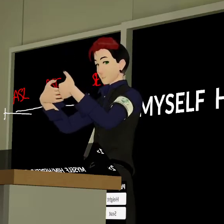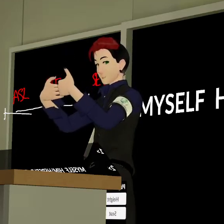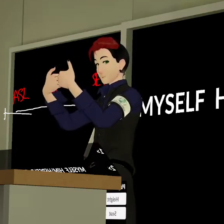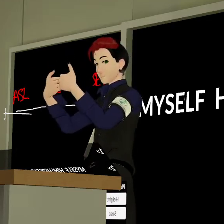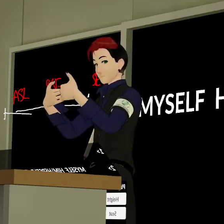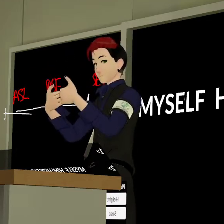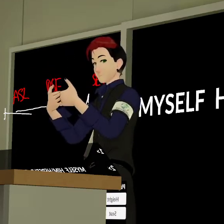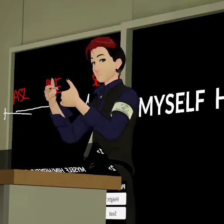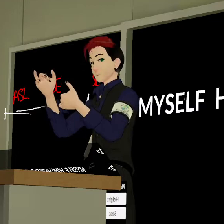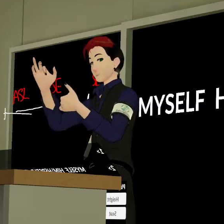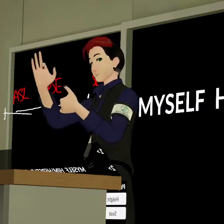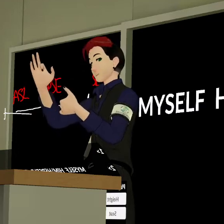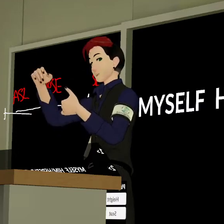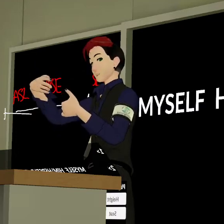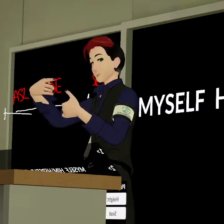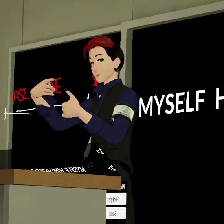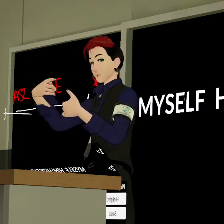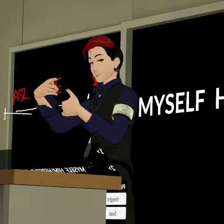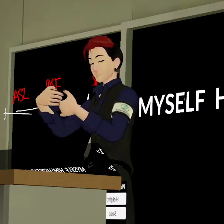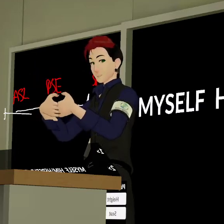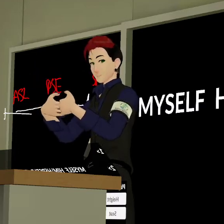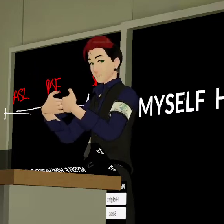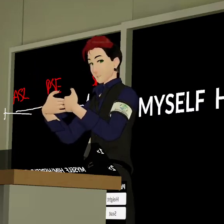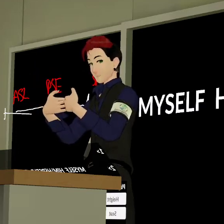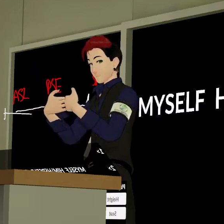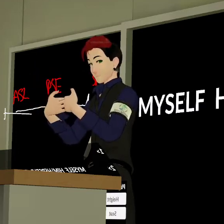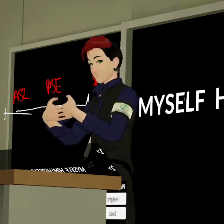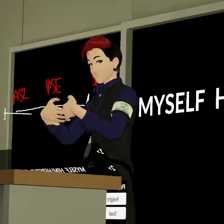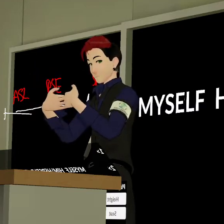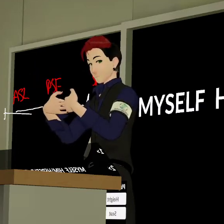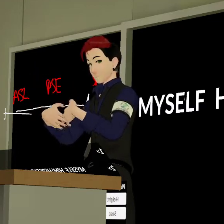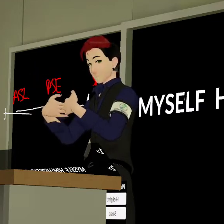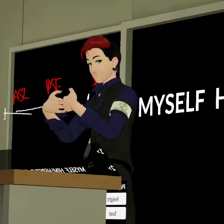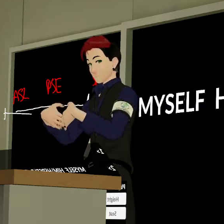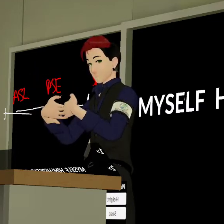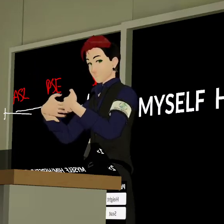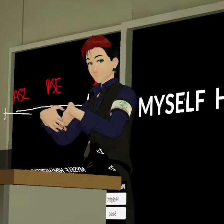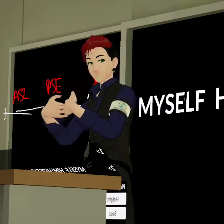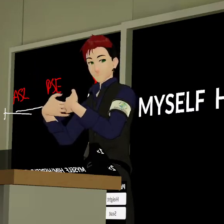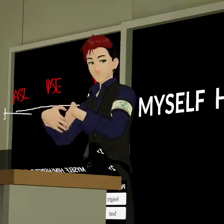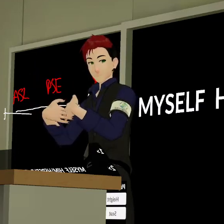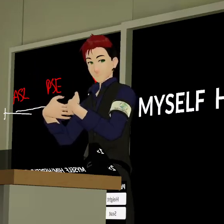down it's supposed to be like cogs in a machine